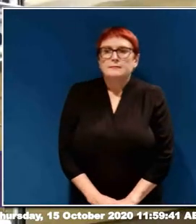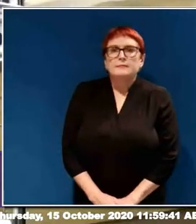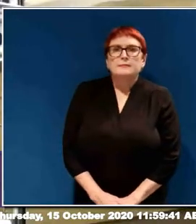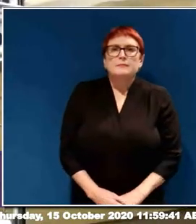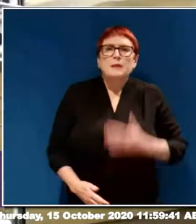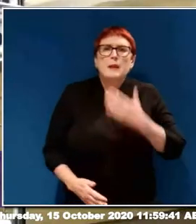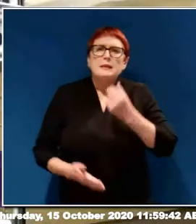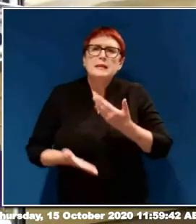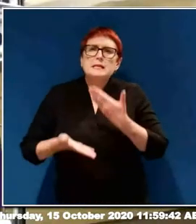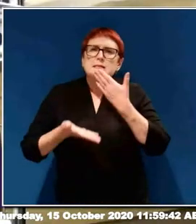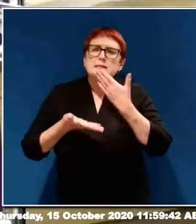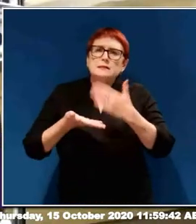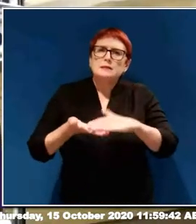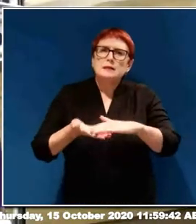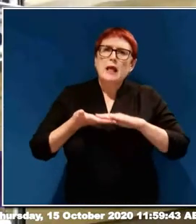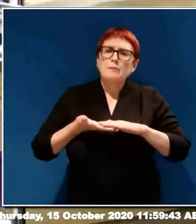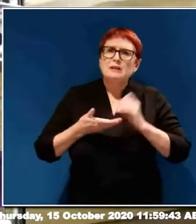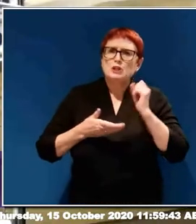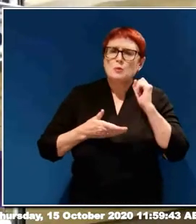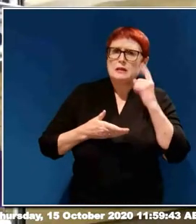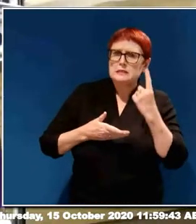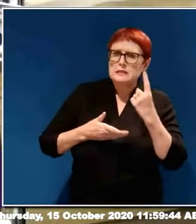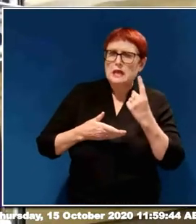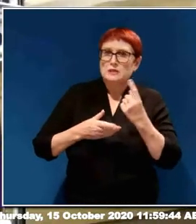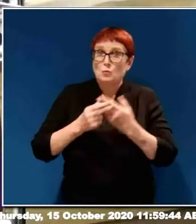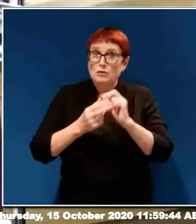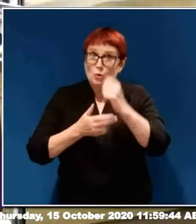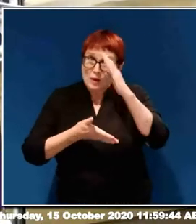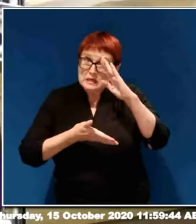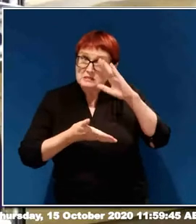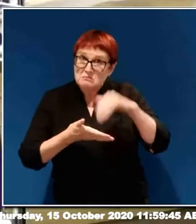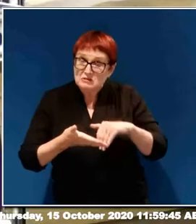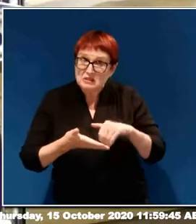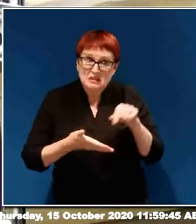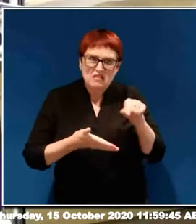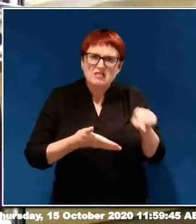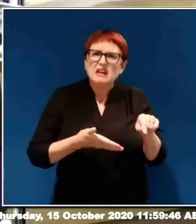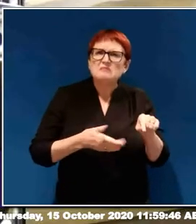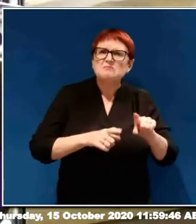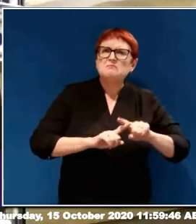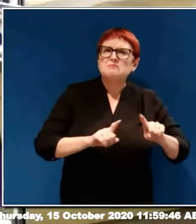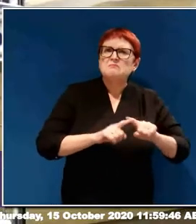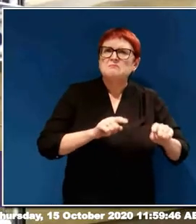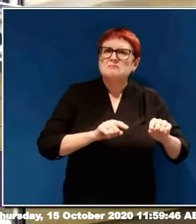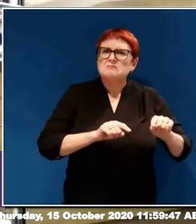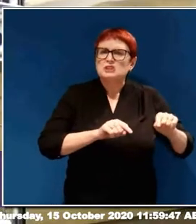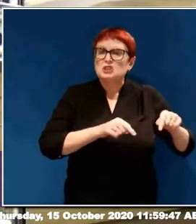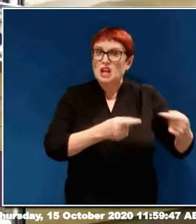challenges or problems still exist to current time? Yes. In what way?